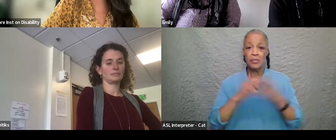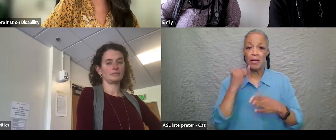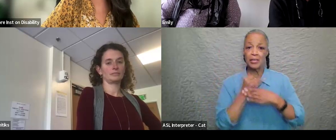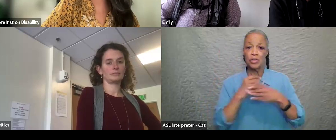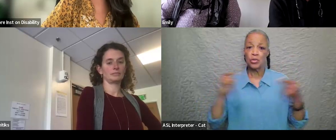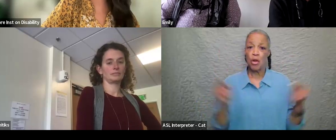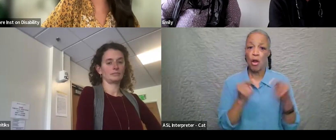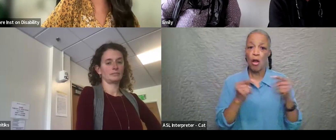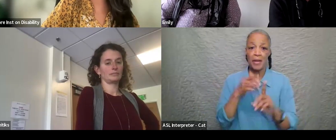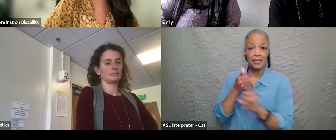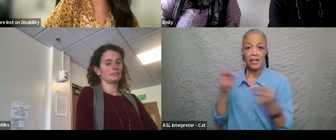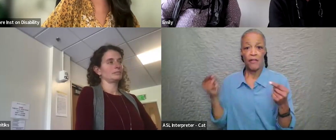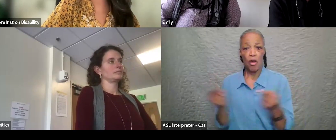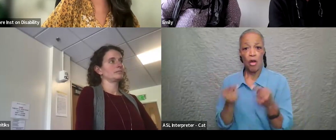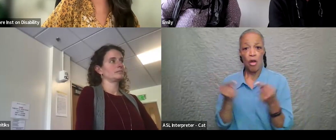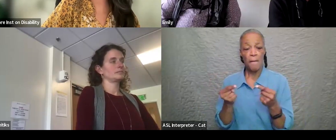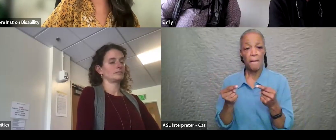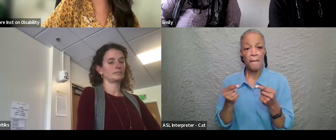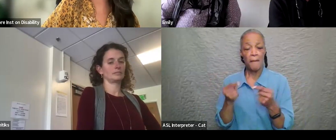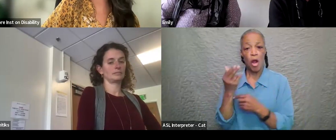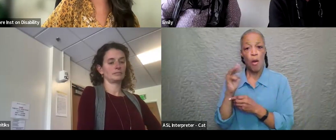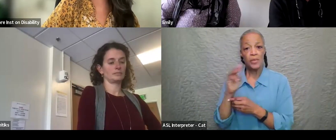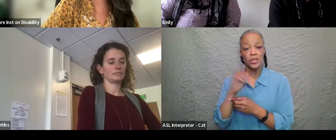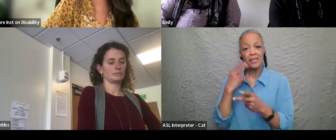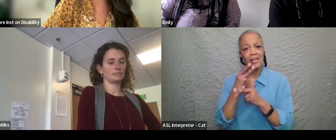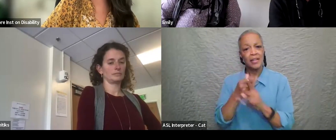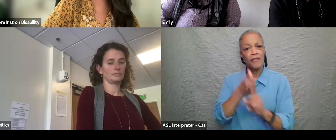So please take care of yourself if the content is weighing heavy on you.